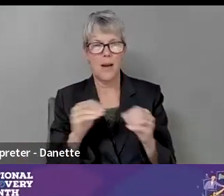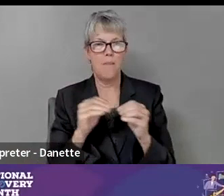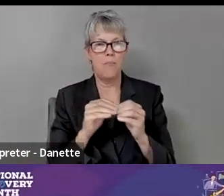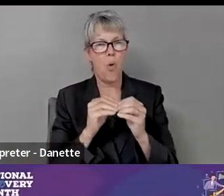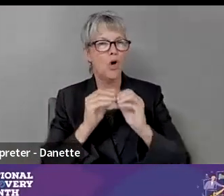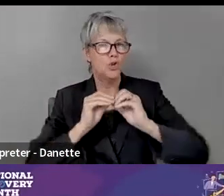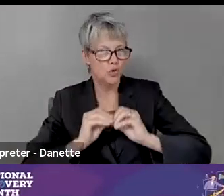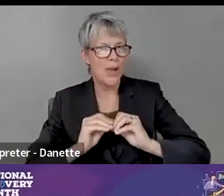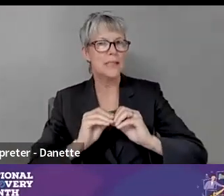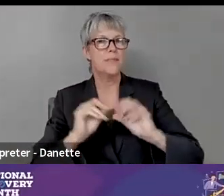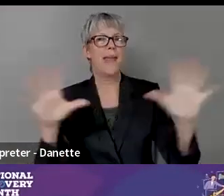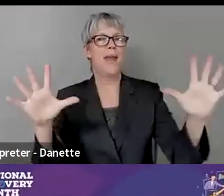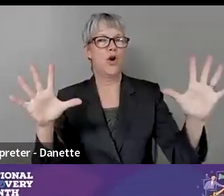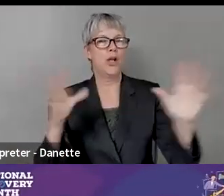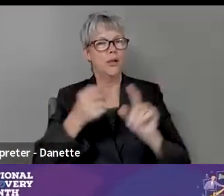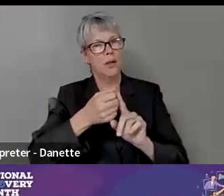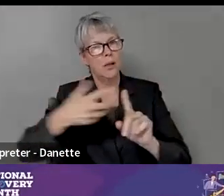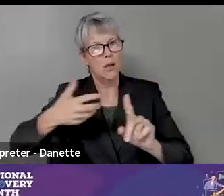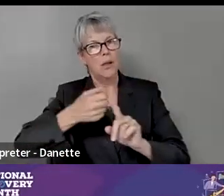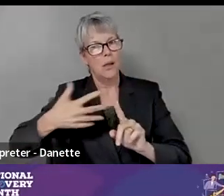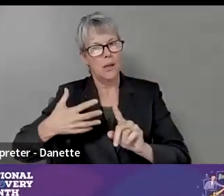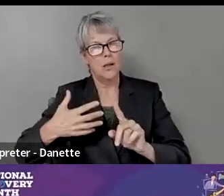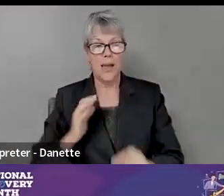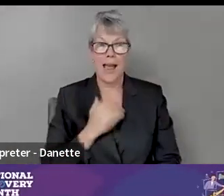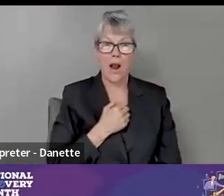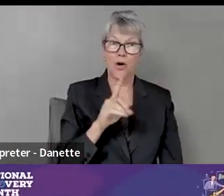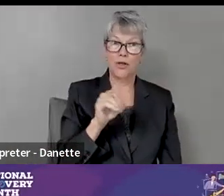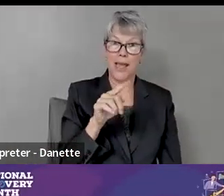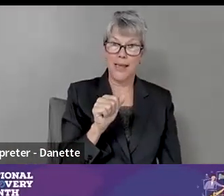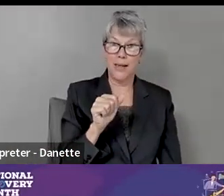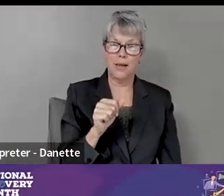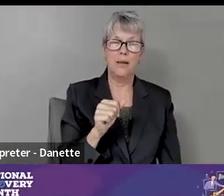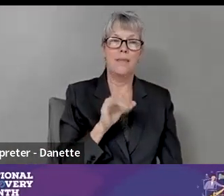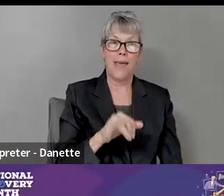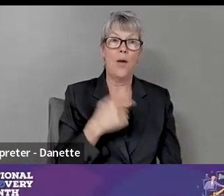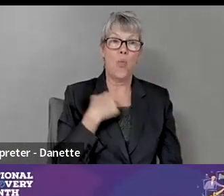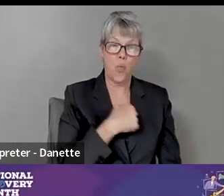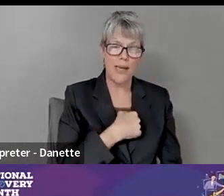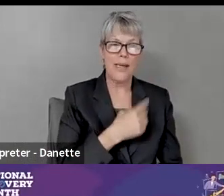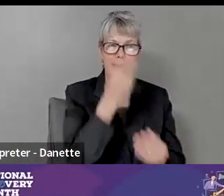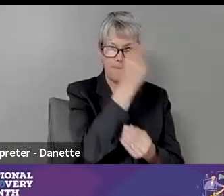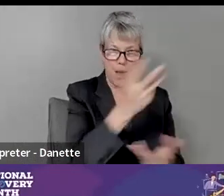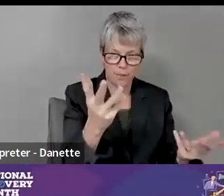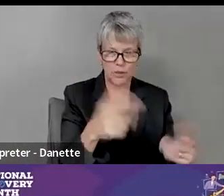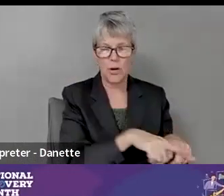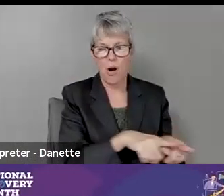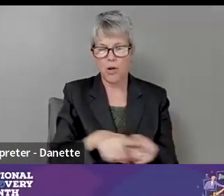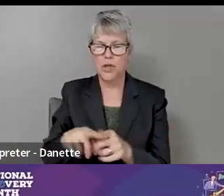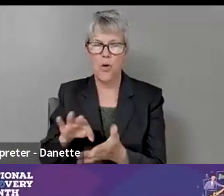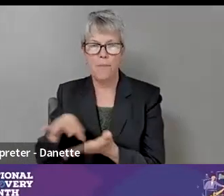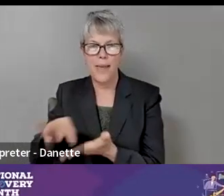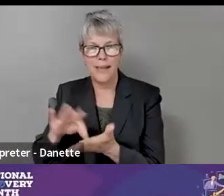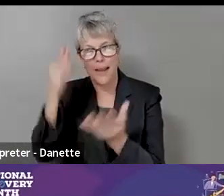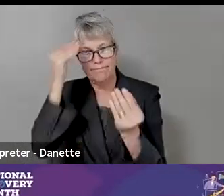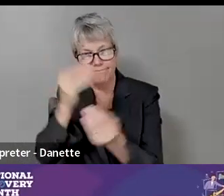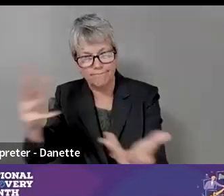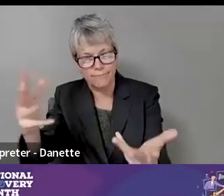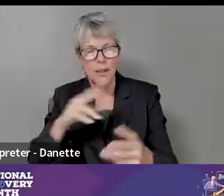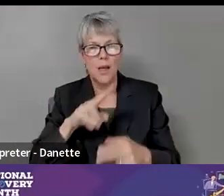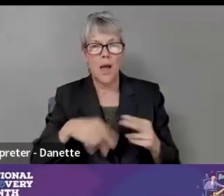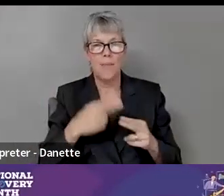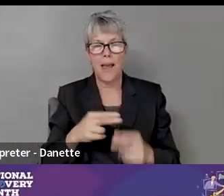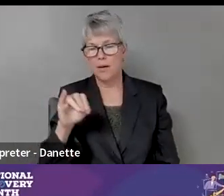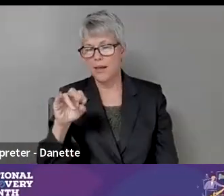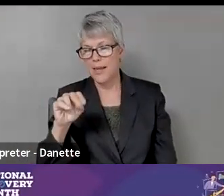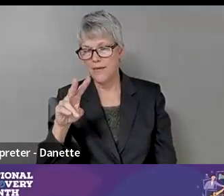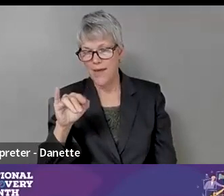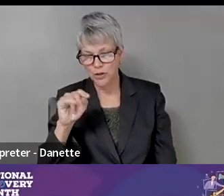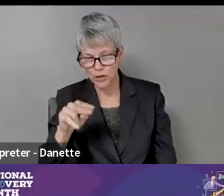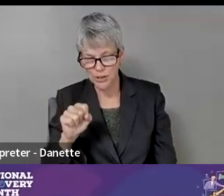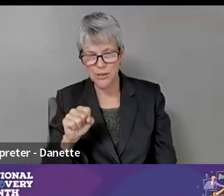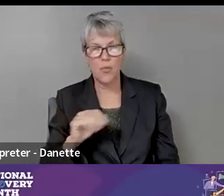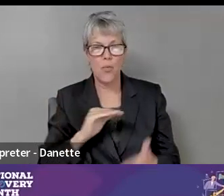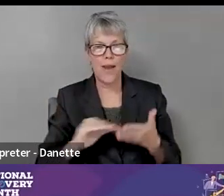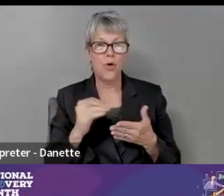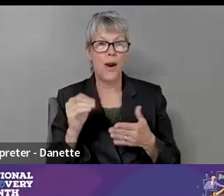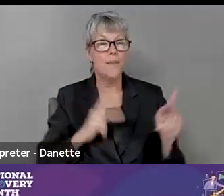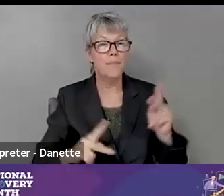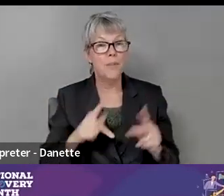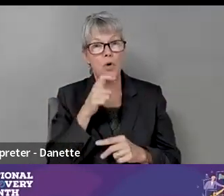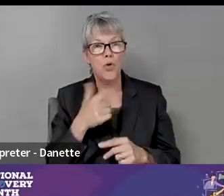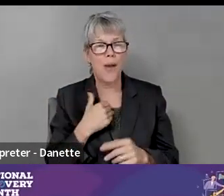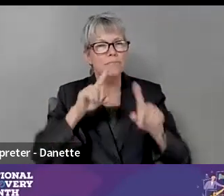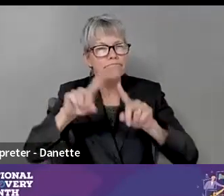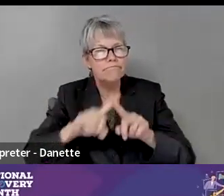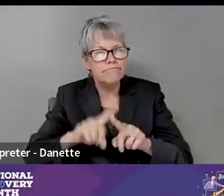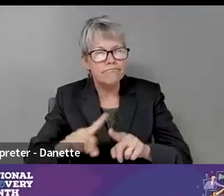Kelly Crosbie (she/her): people probably don't realize the amount of data that we publish and medicaid publishes to that tell about everything from like the number of people on the innovations waiver. Ah! To the number of people getting a variety of different services. So we publish some of that data.